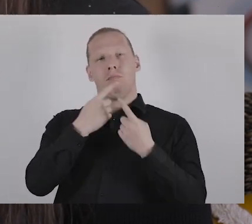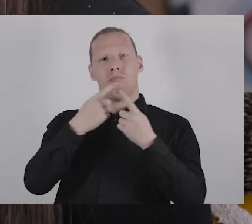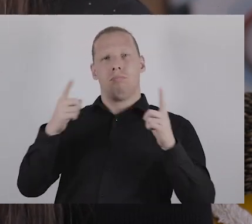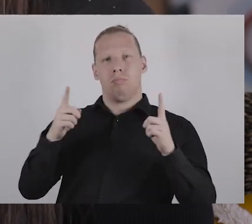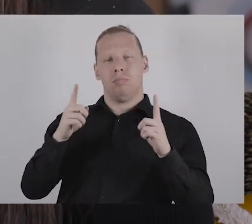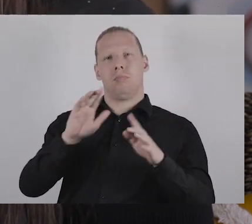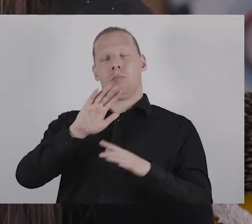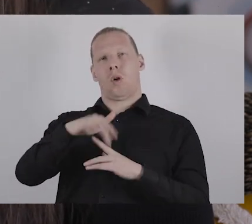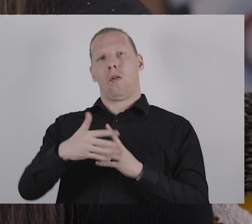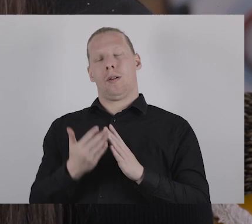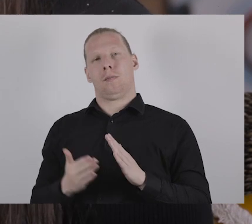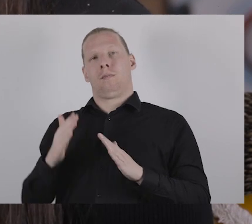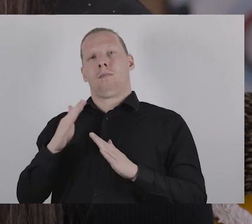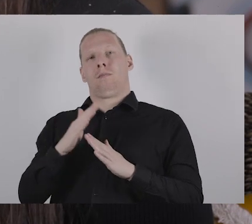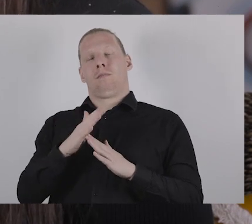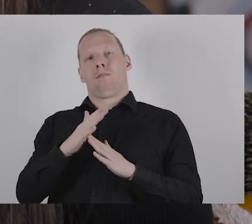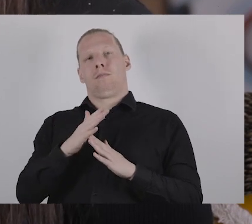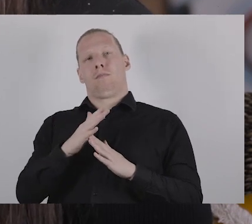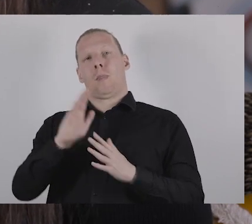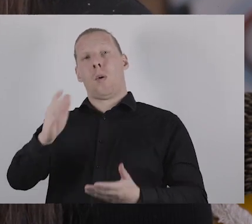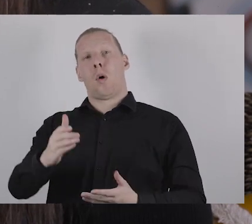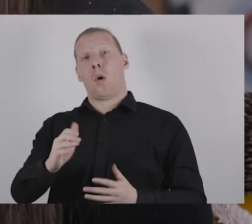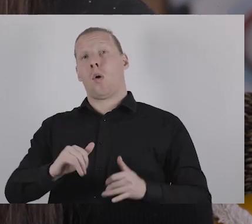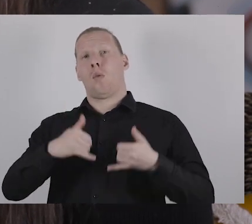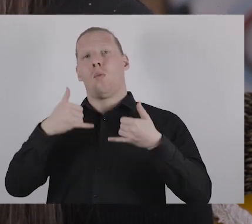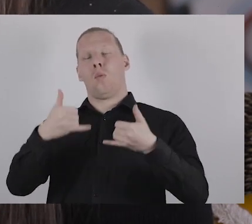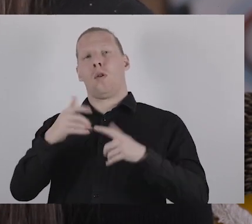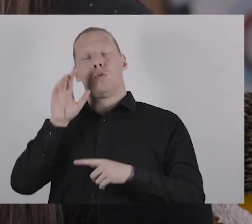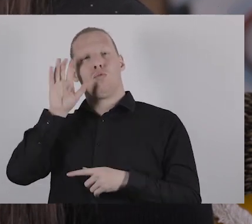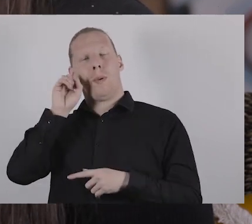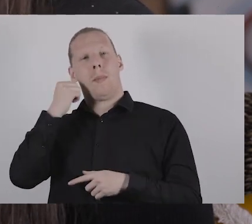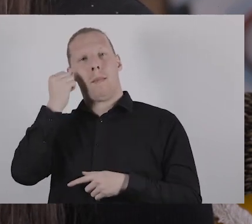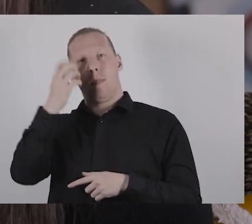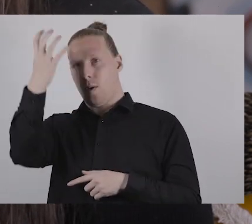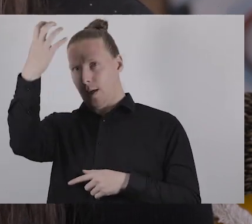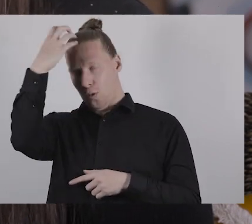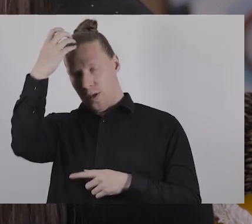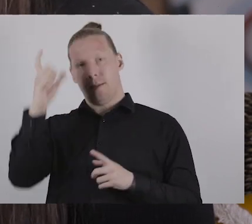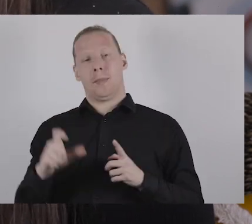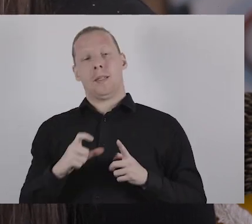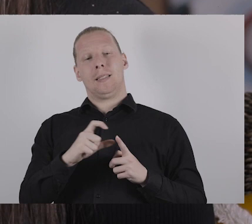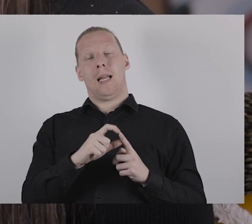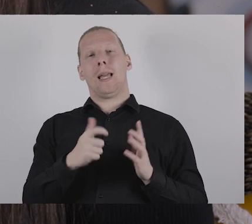for Te Tohu Aroha mo Te Arikinui Te Ataairangikaahu — Dame Robin White.